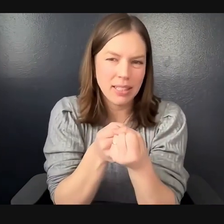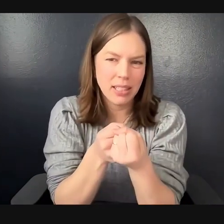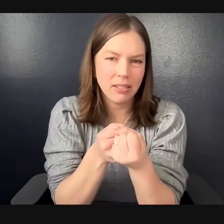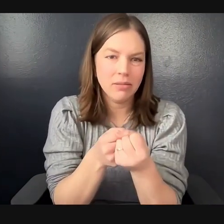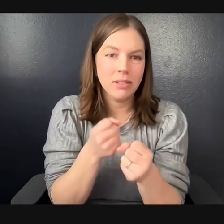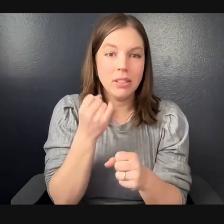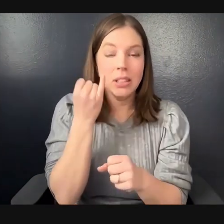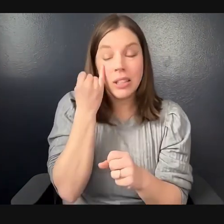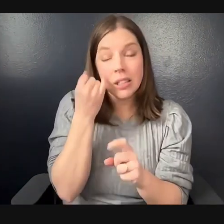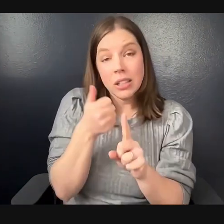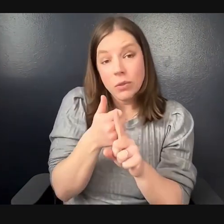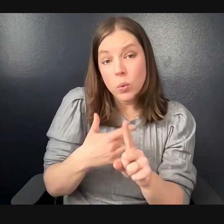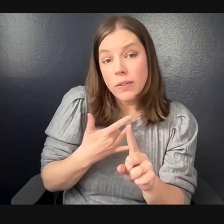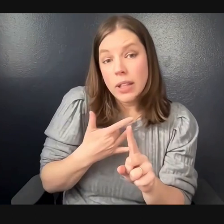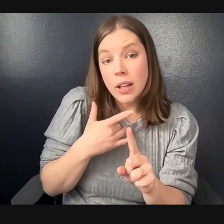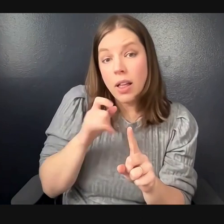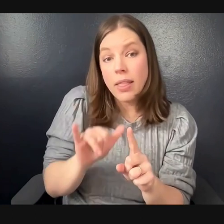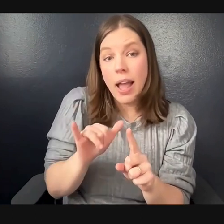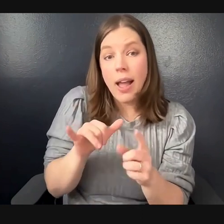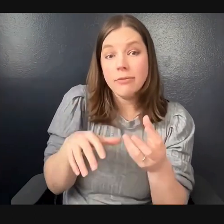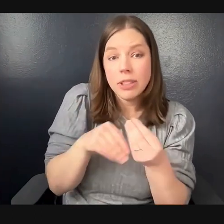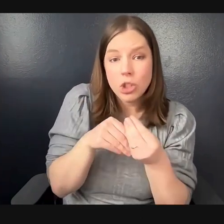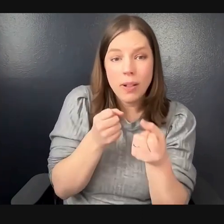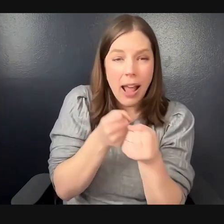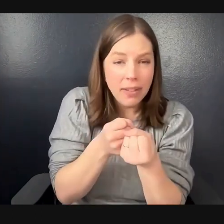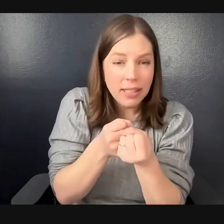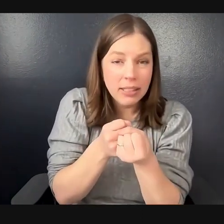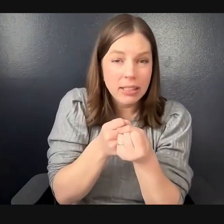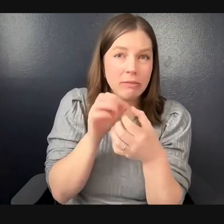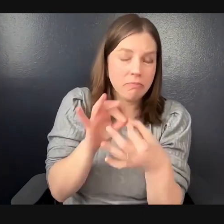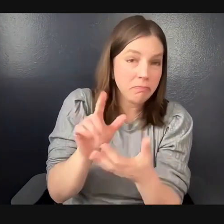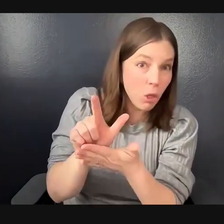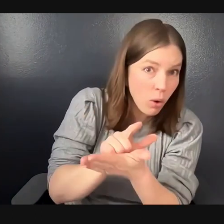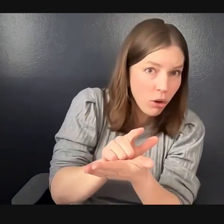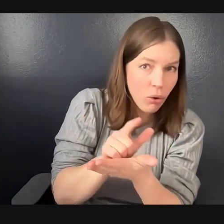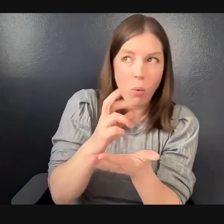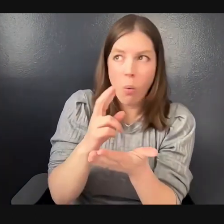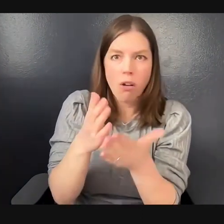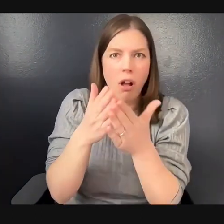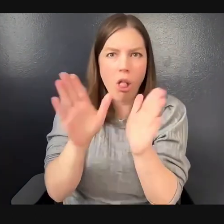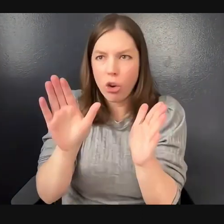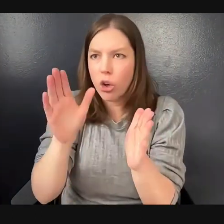when it comes to advocating for your rights. You can look for additional advocacy.